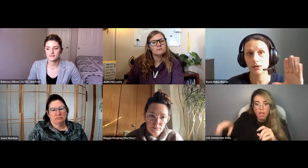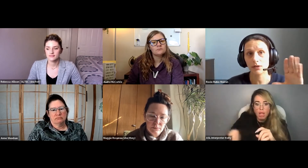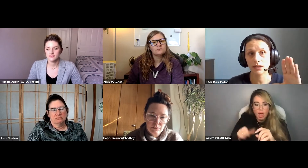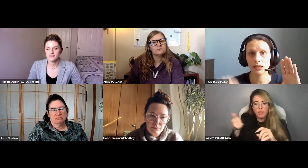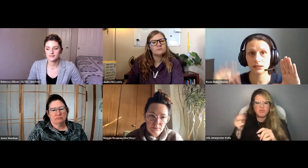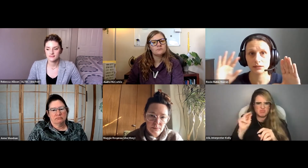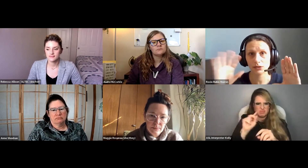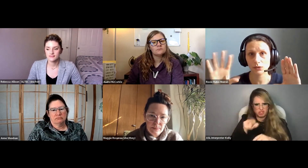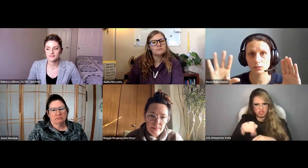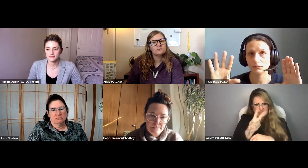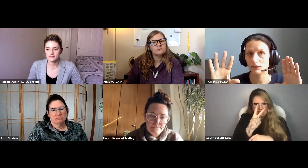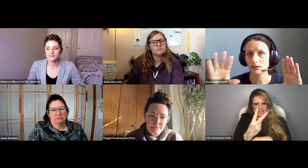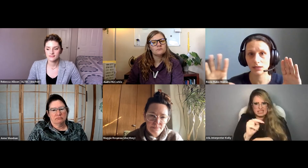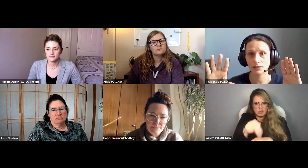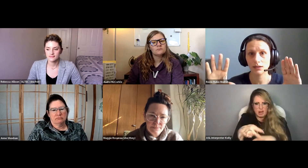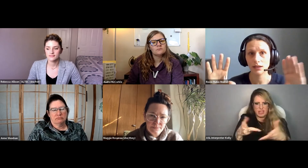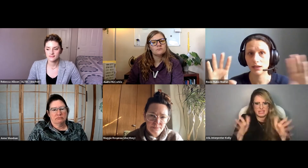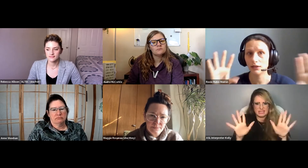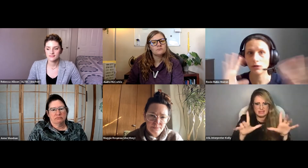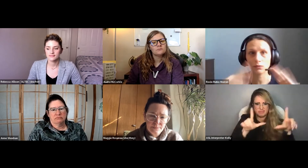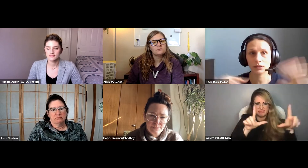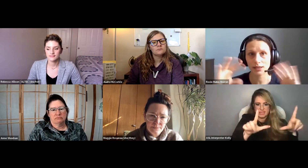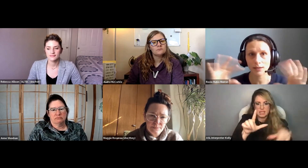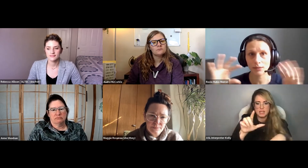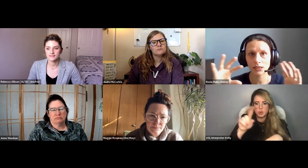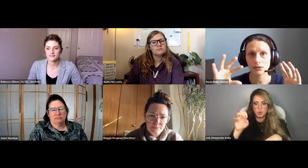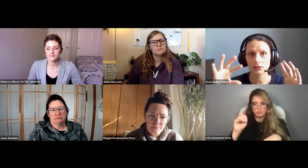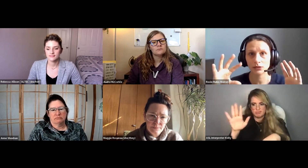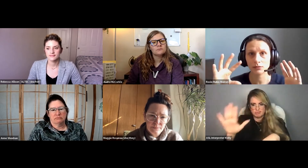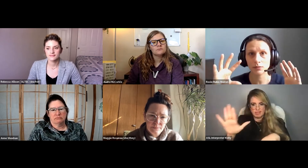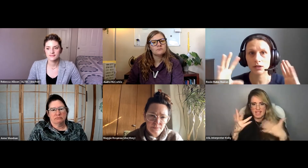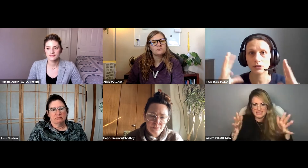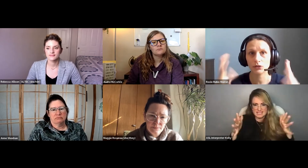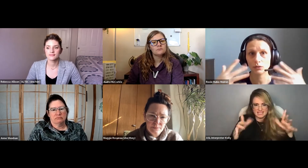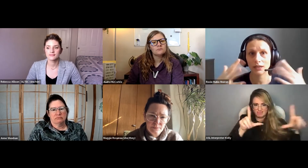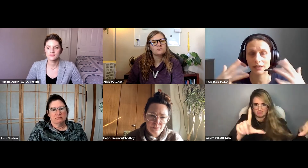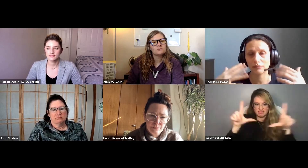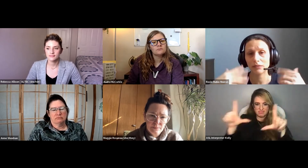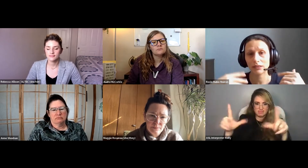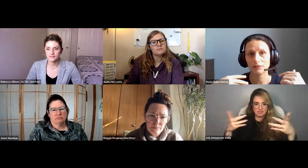and the Zoom. That's it and all what is happening on the Nearpod you get immediate